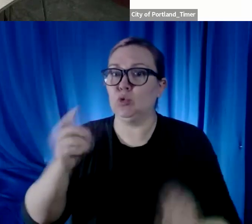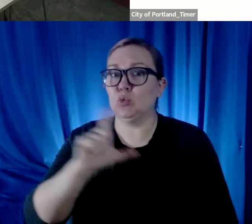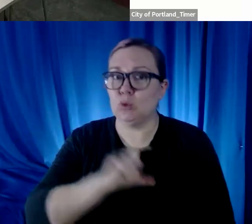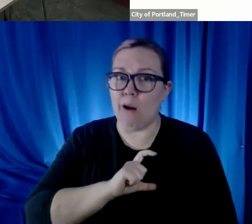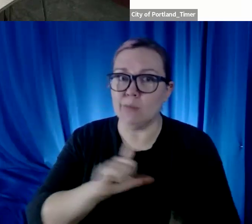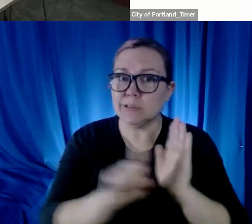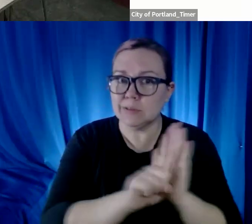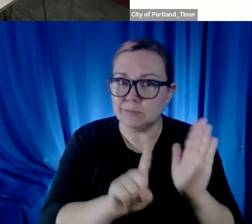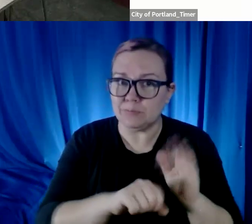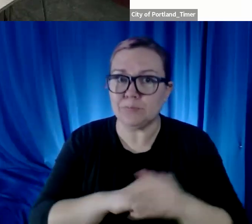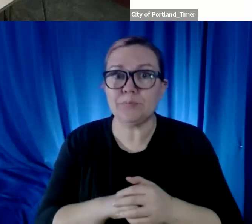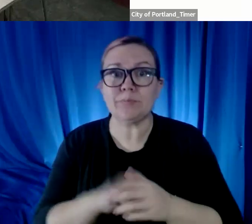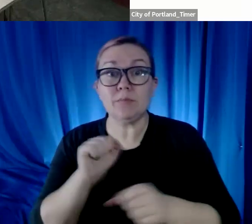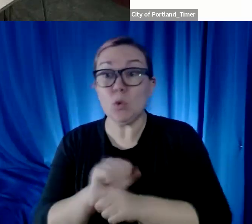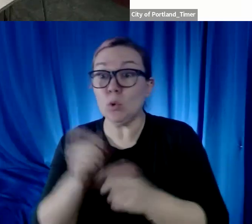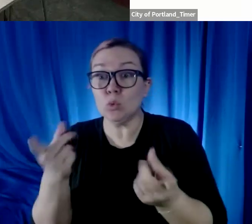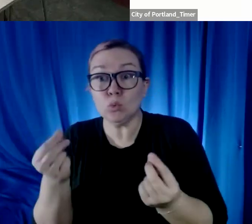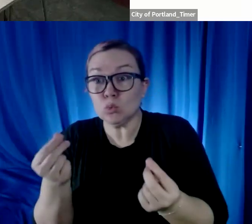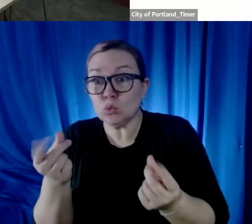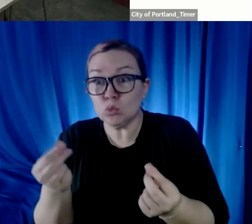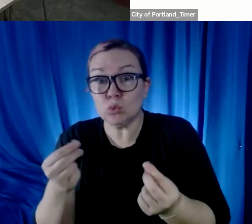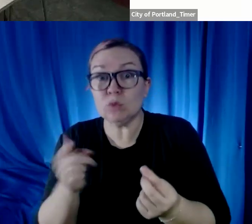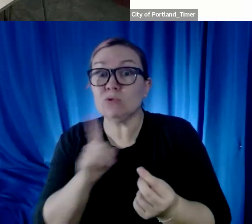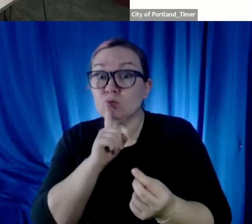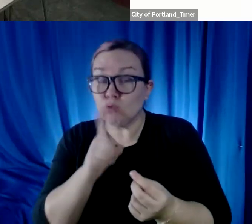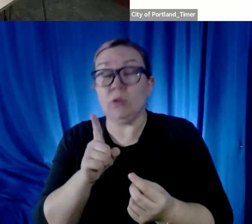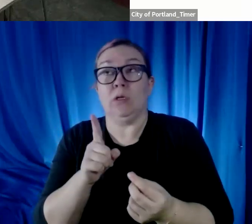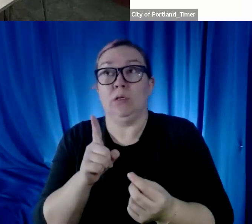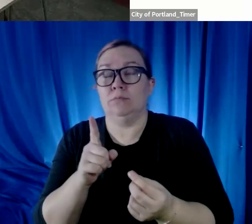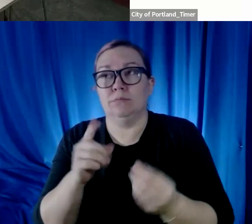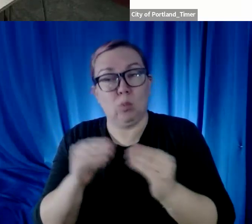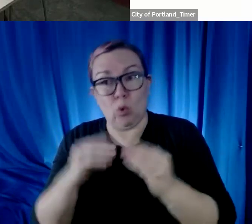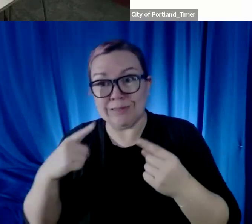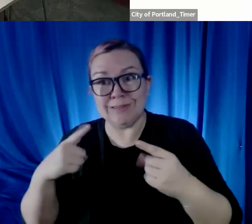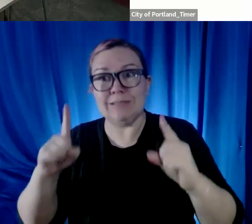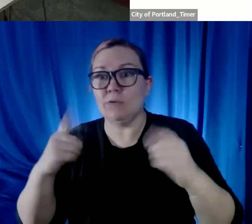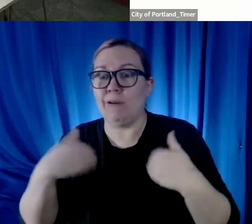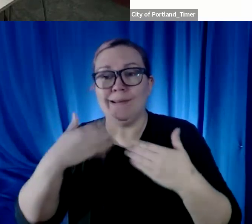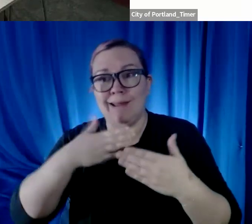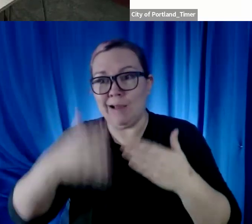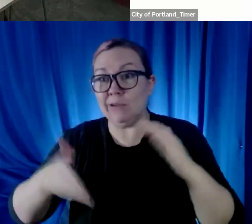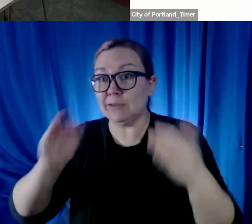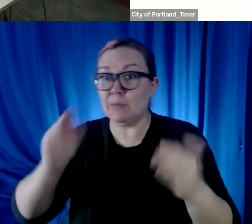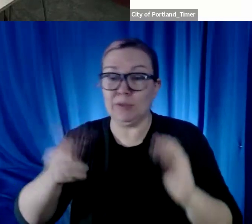And the work that they do has tangibly more successful outcomes than cops in those same situations.